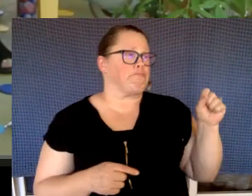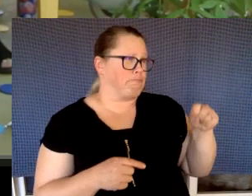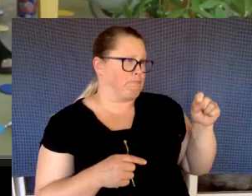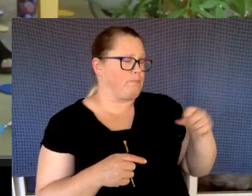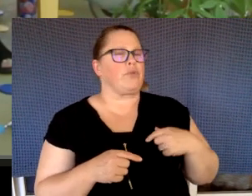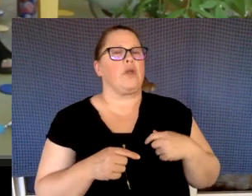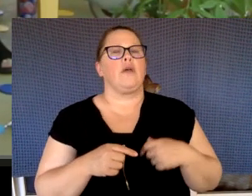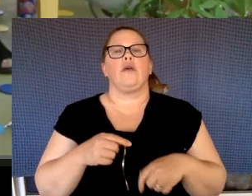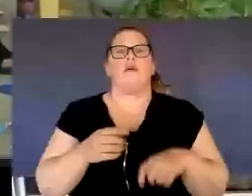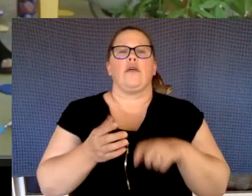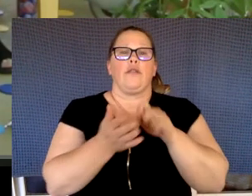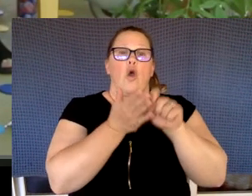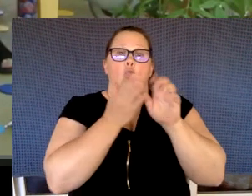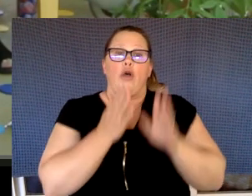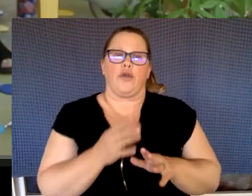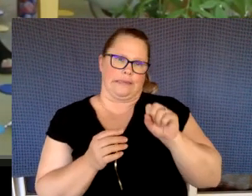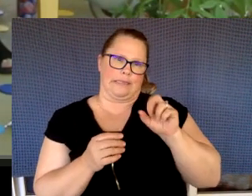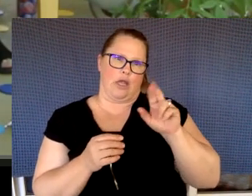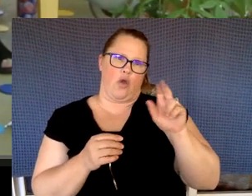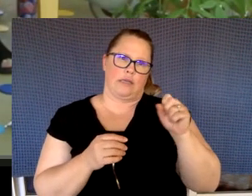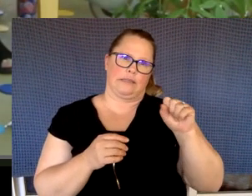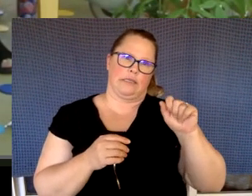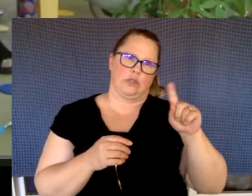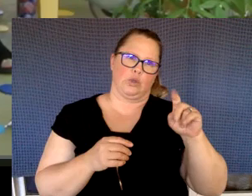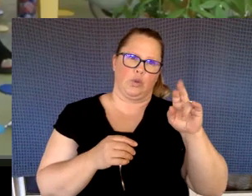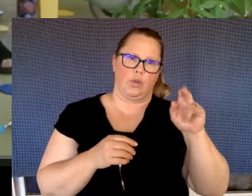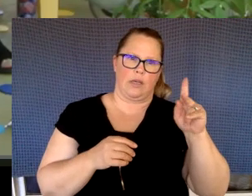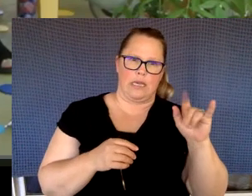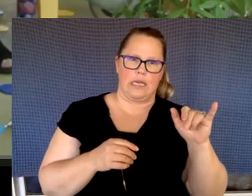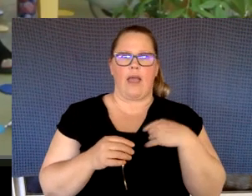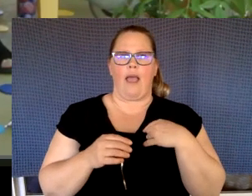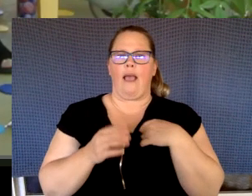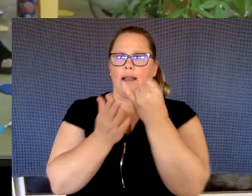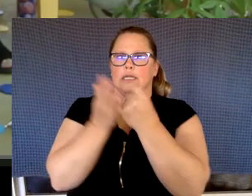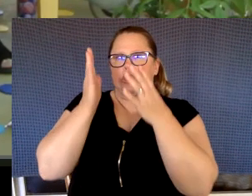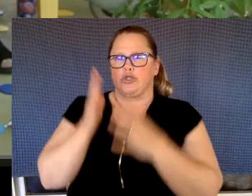Sarah Suzuki and it's illustrated by Ellen Weinstein.